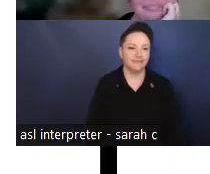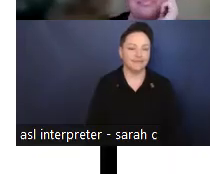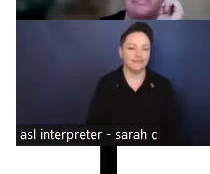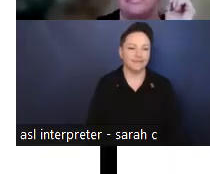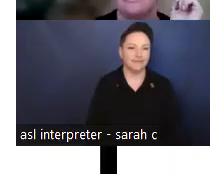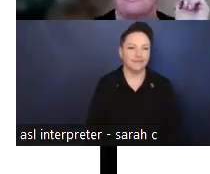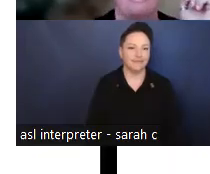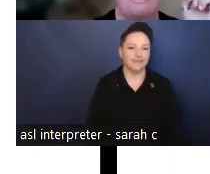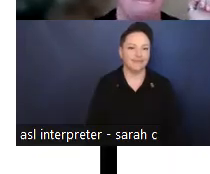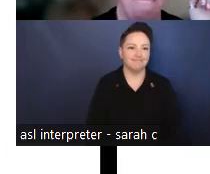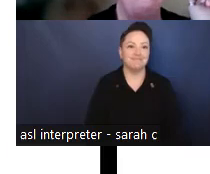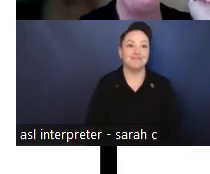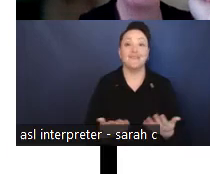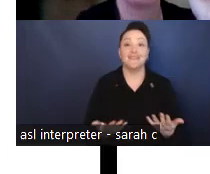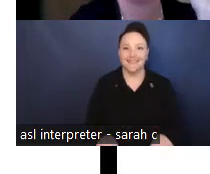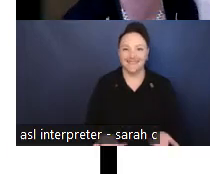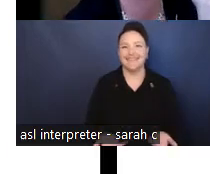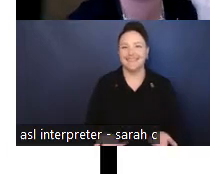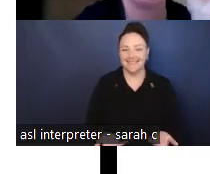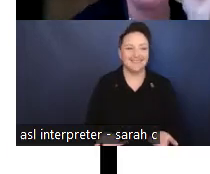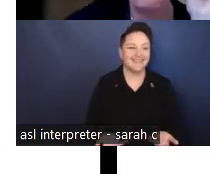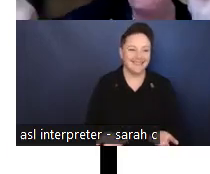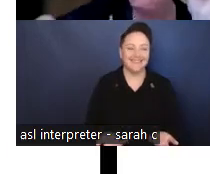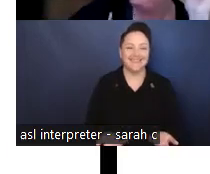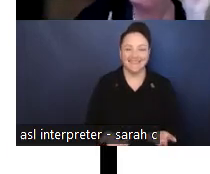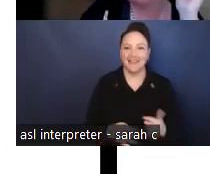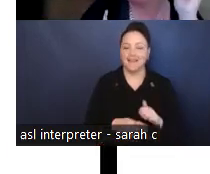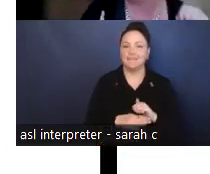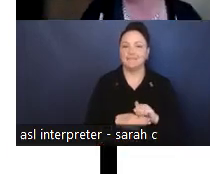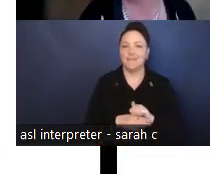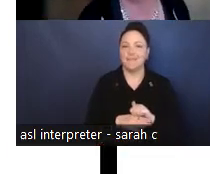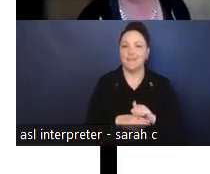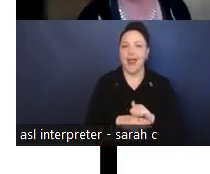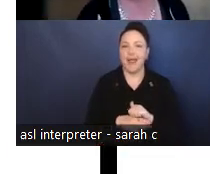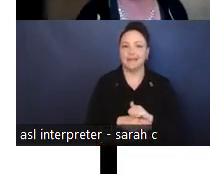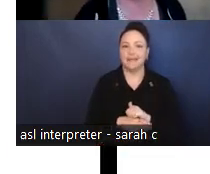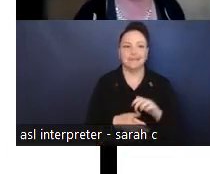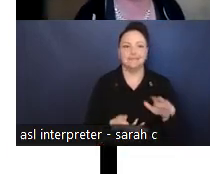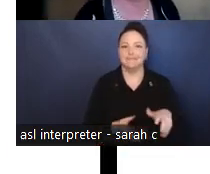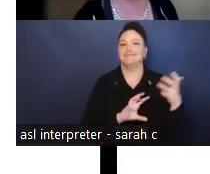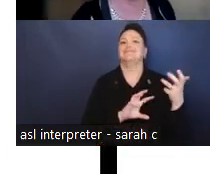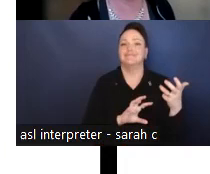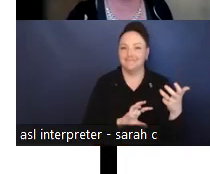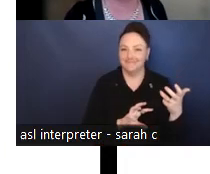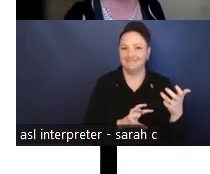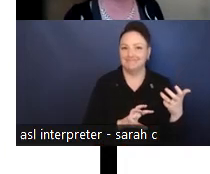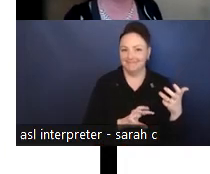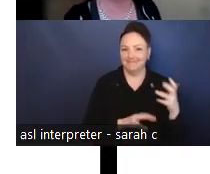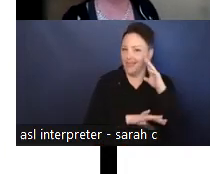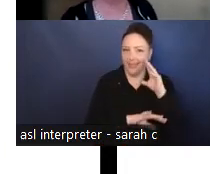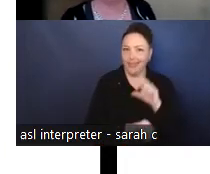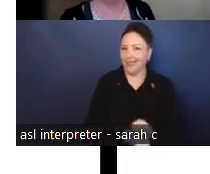Okay. Yeah. I’m out of practice what can I say. So the nifty screen shots I was just